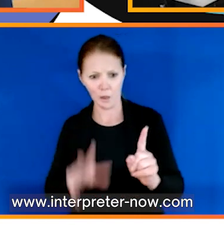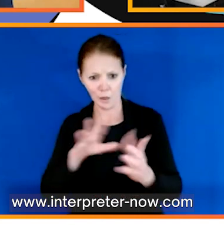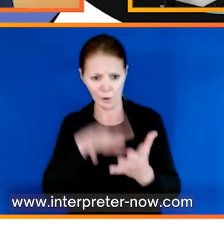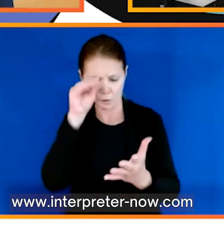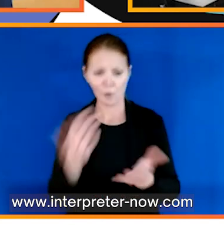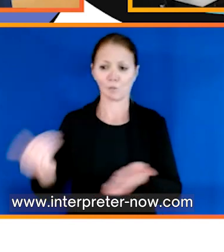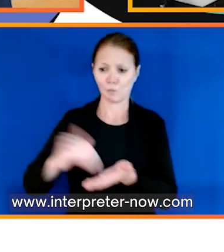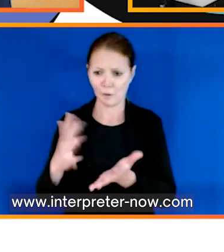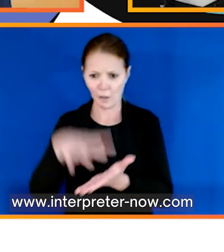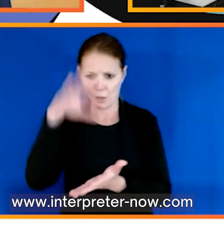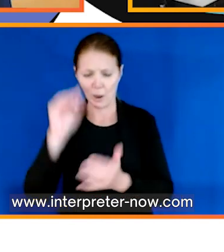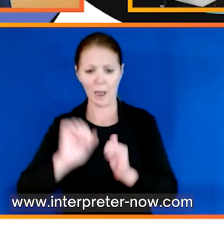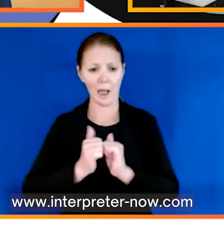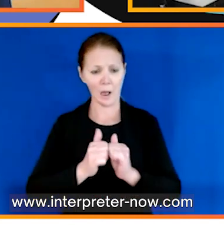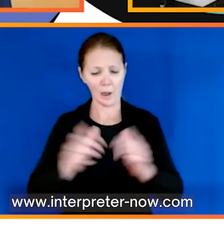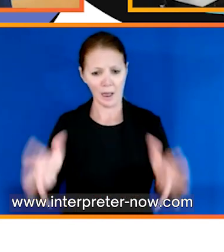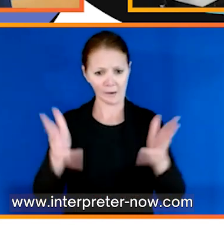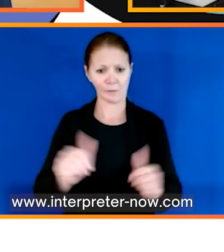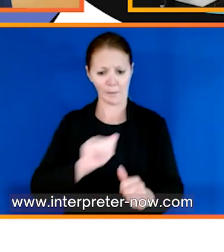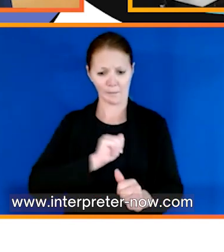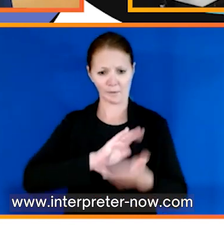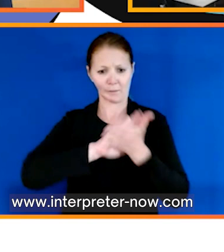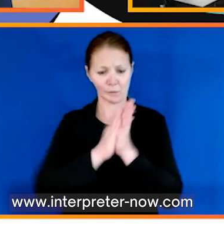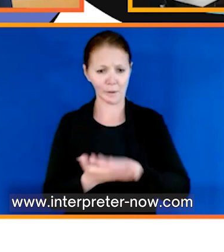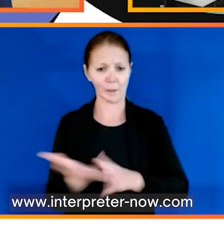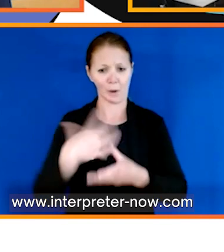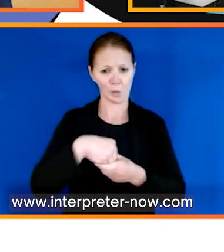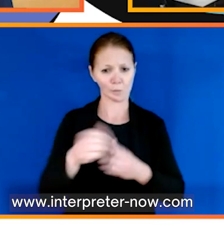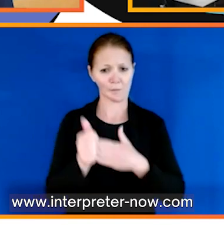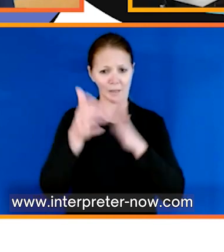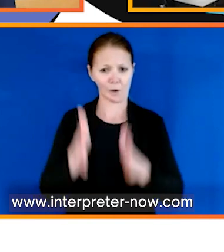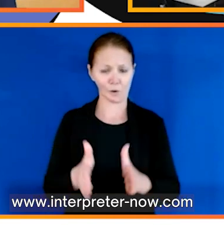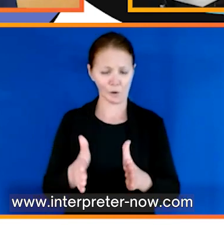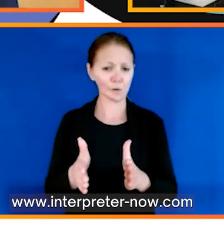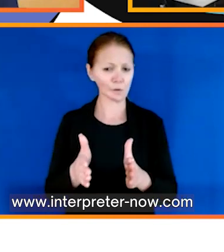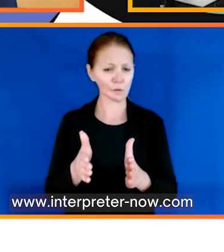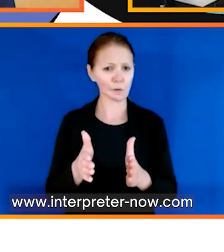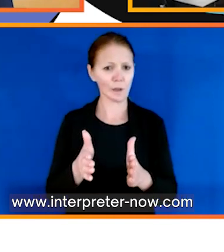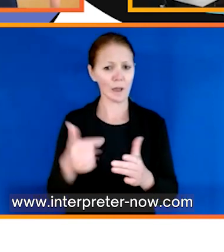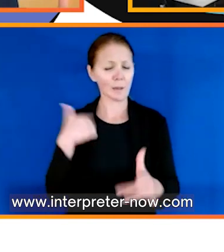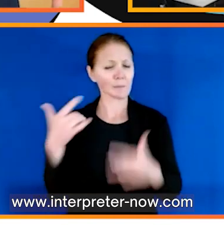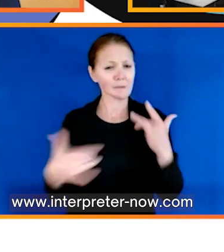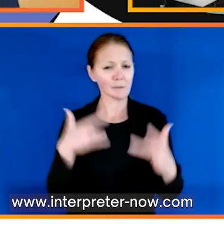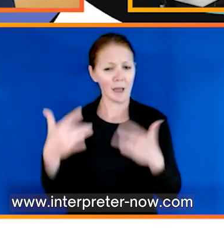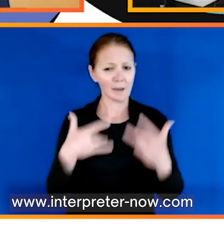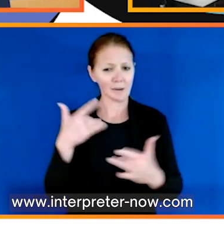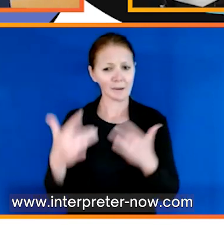So I'm excited about it. It's something that we've been focused, on learning and development, since the beginning,